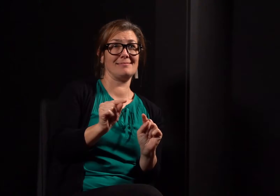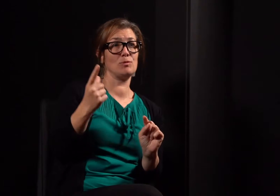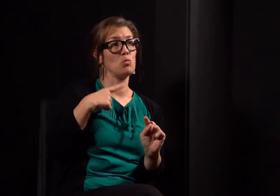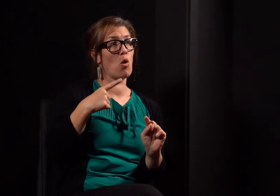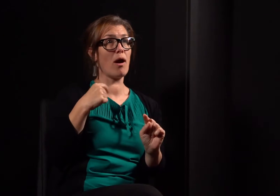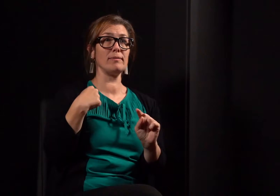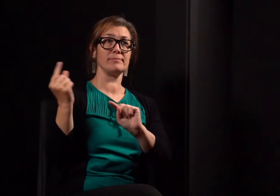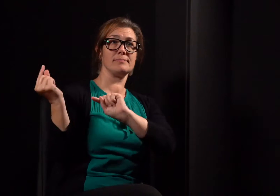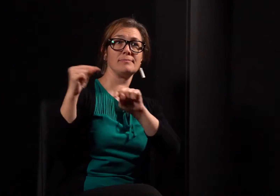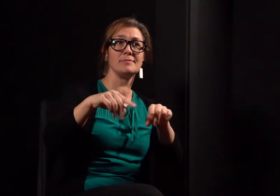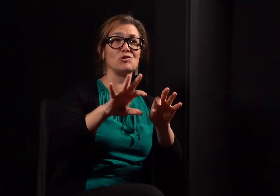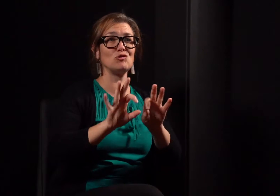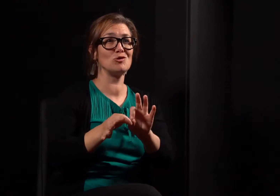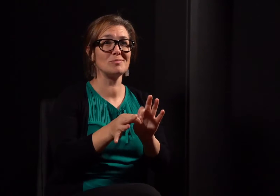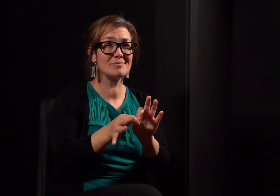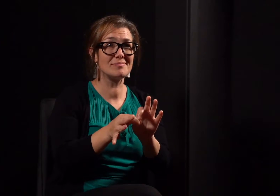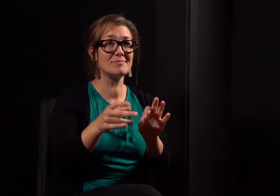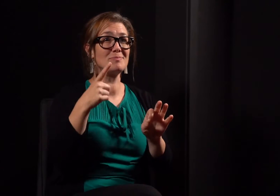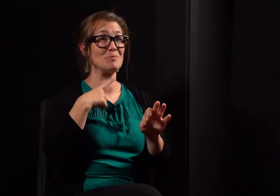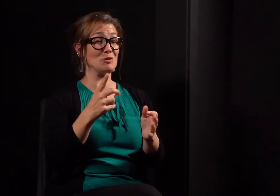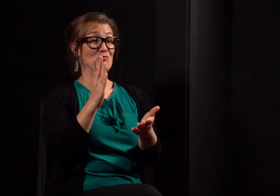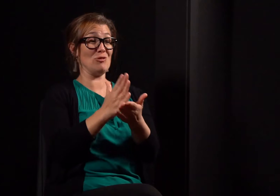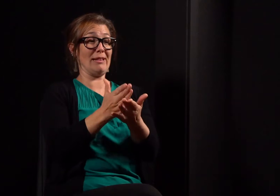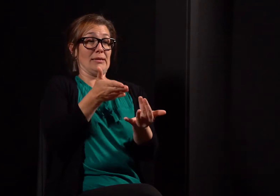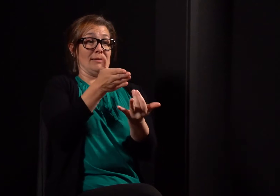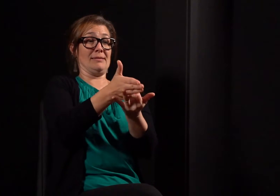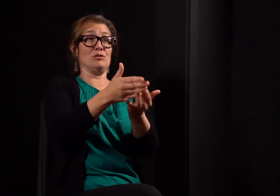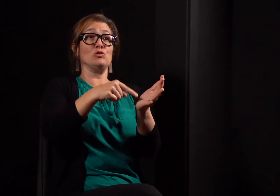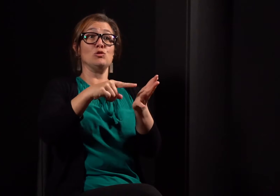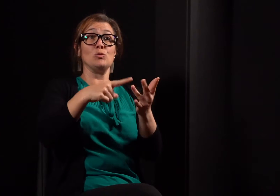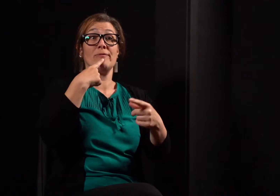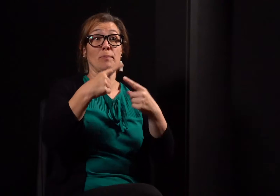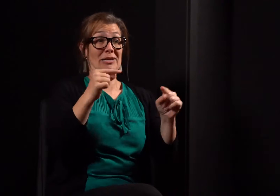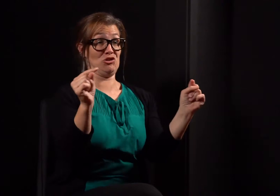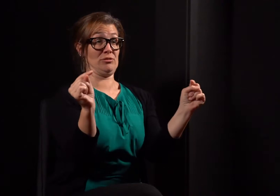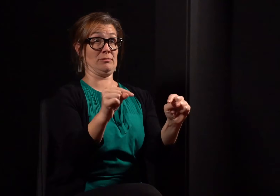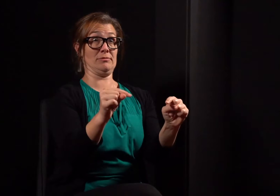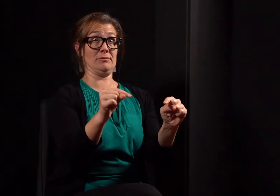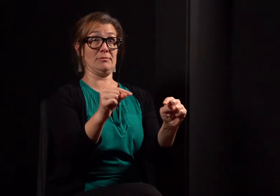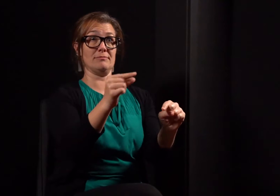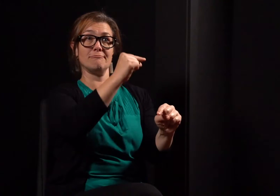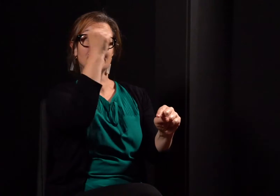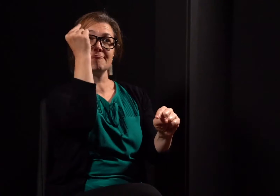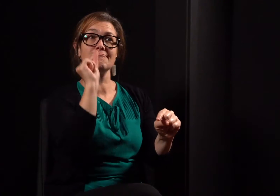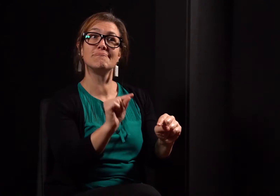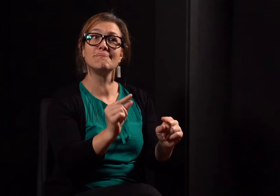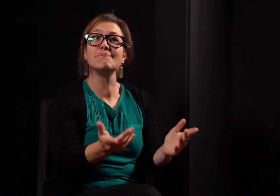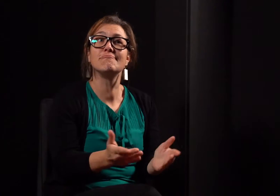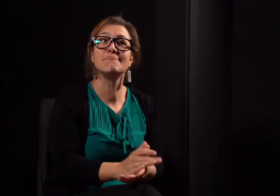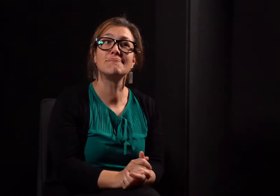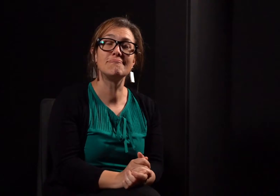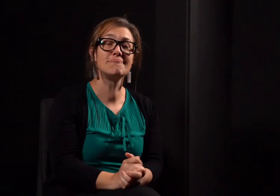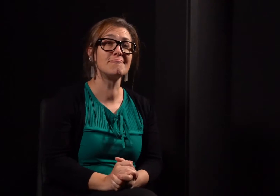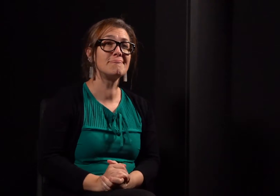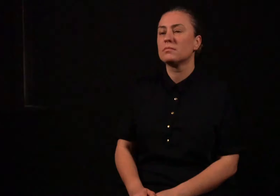just let us know what the job is about, so we can come in and interpret. That way, we can provide the best access to information.